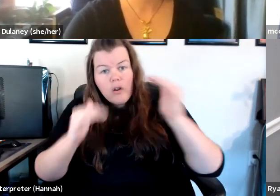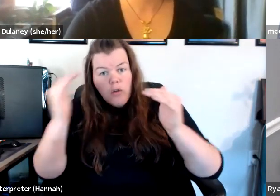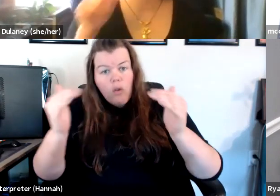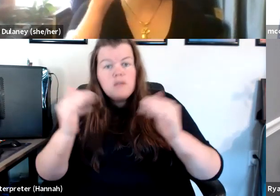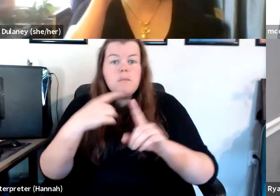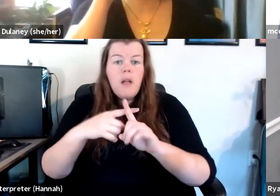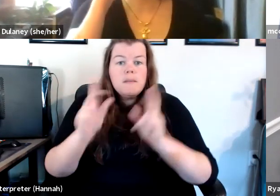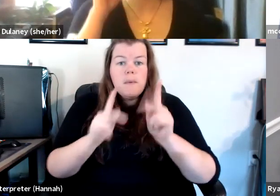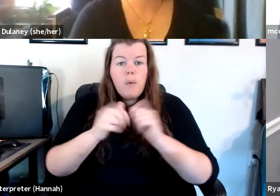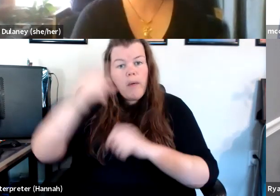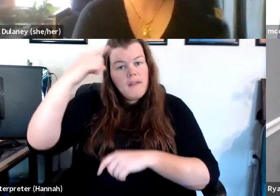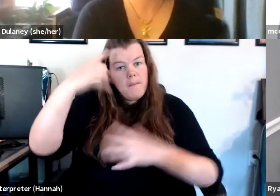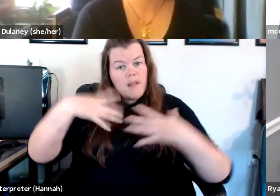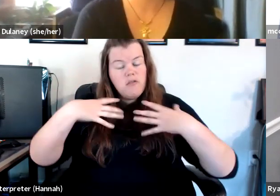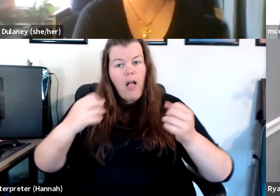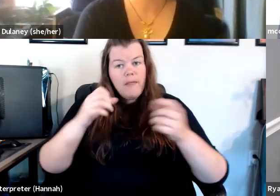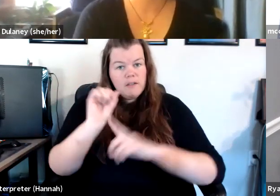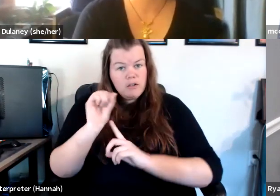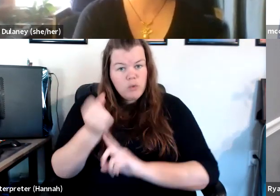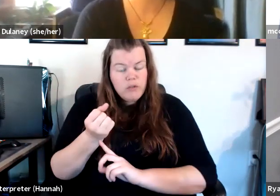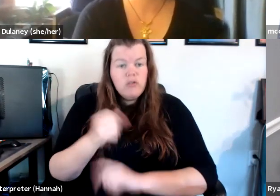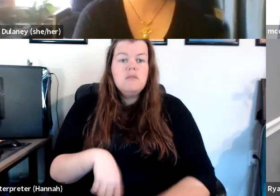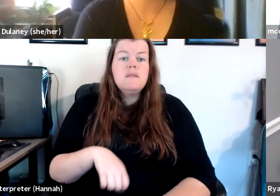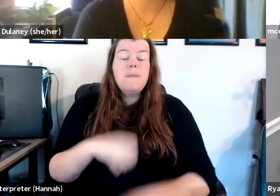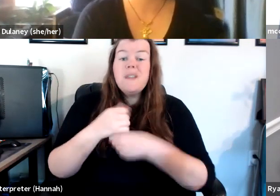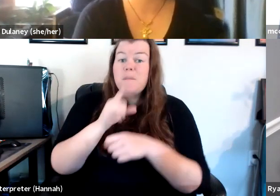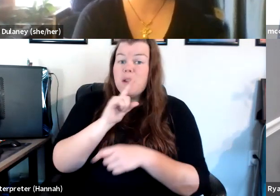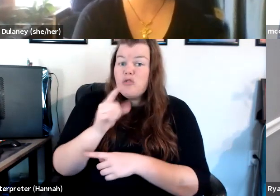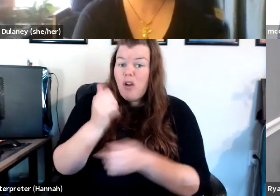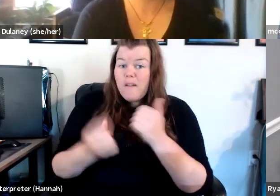Also make sure that everyone who needs to know about supported decision-making and LRAs